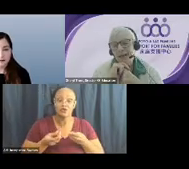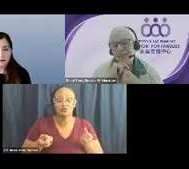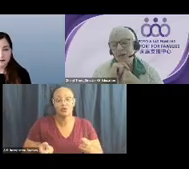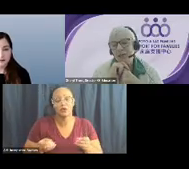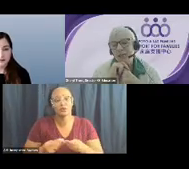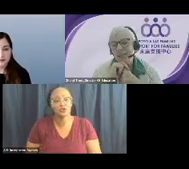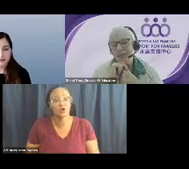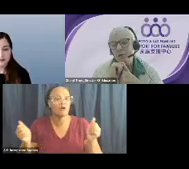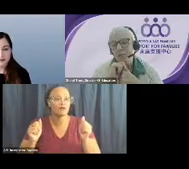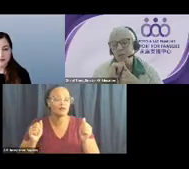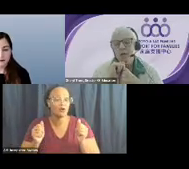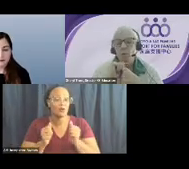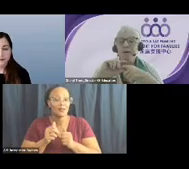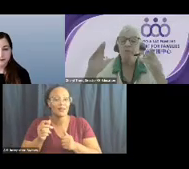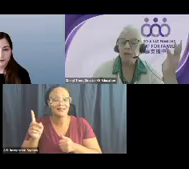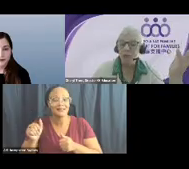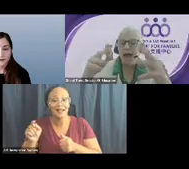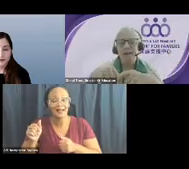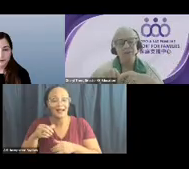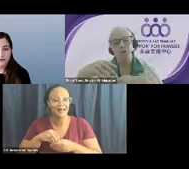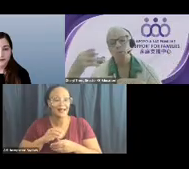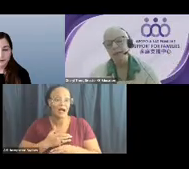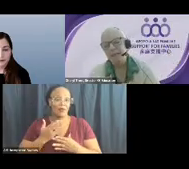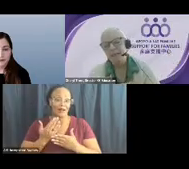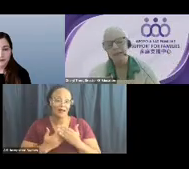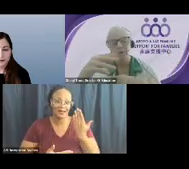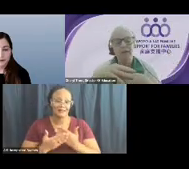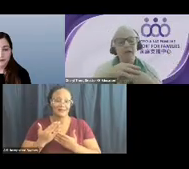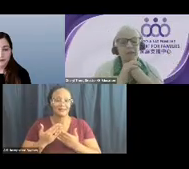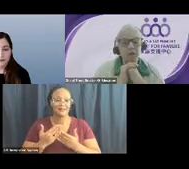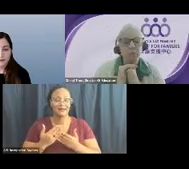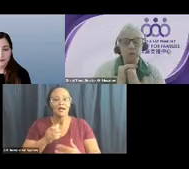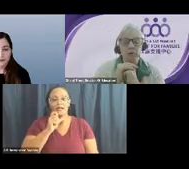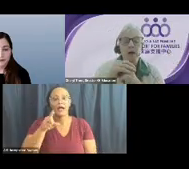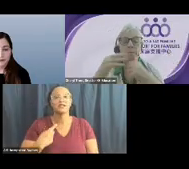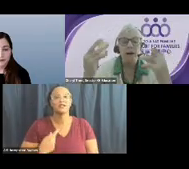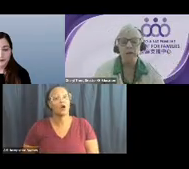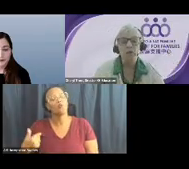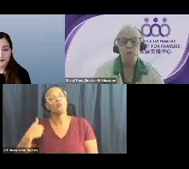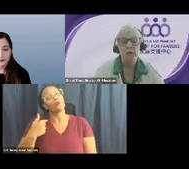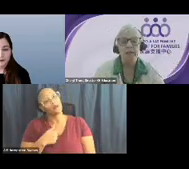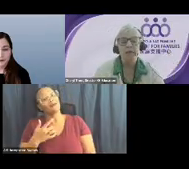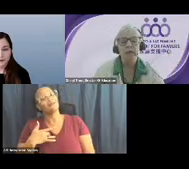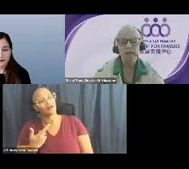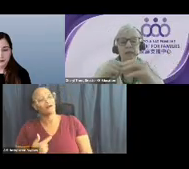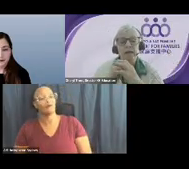in our hands not just you know we feel that or we you know just but bring our parents stories